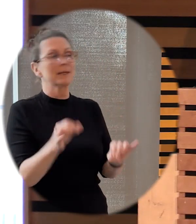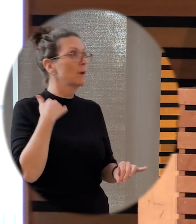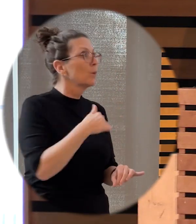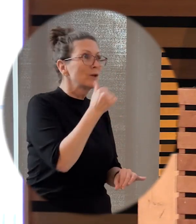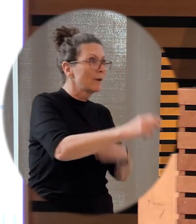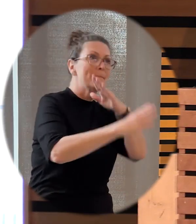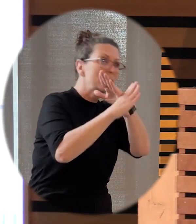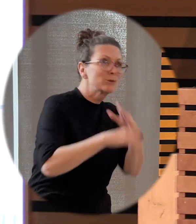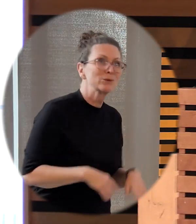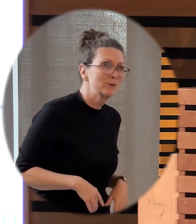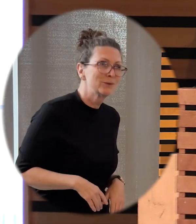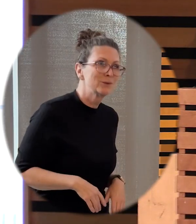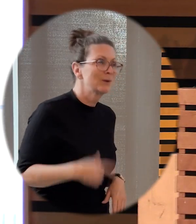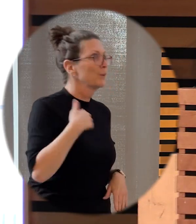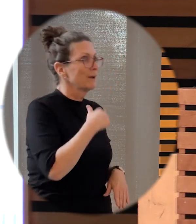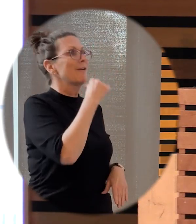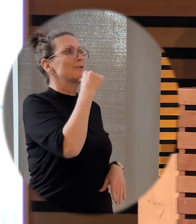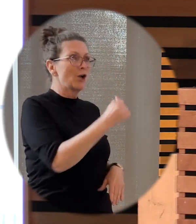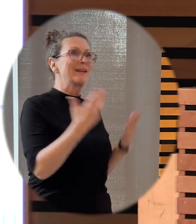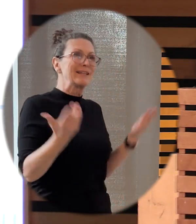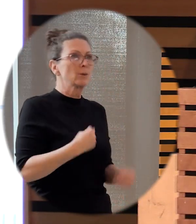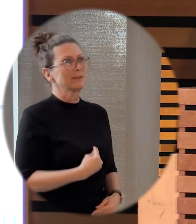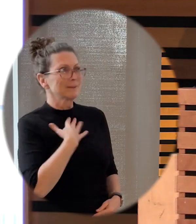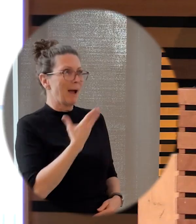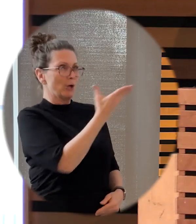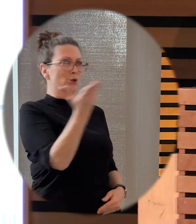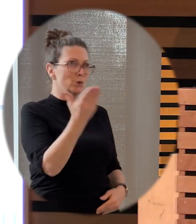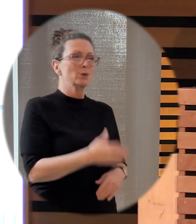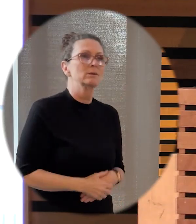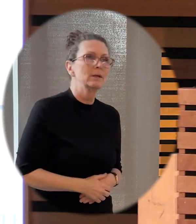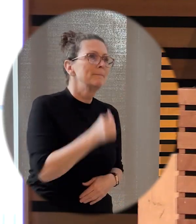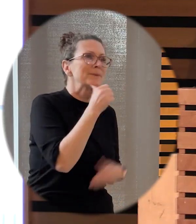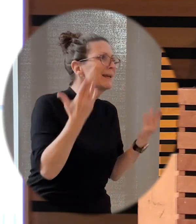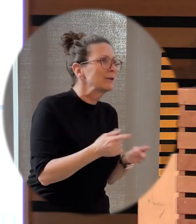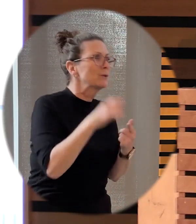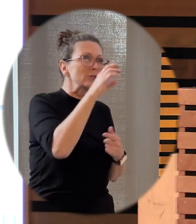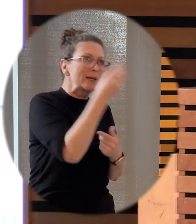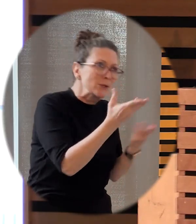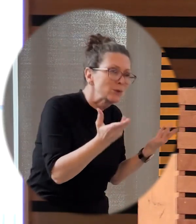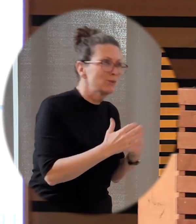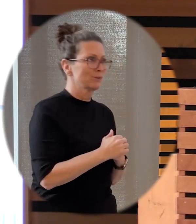we face. We are not here to inspire. We are not here to educate through sharing stories